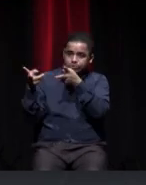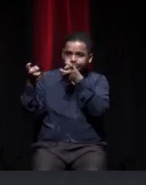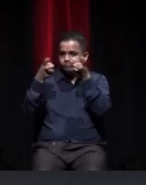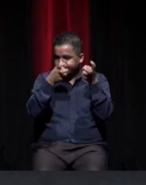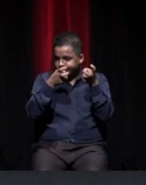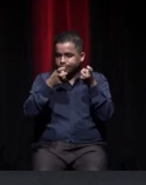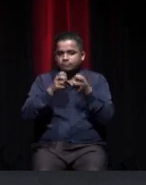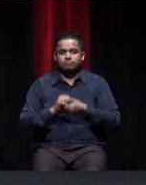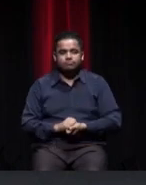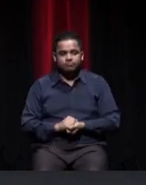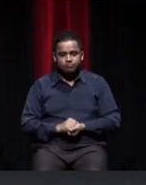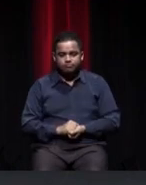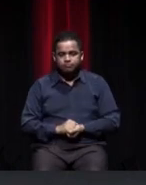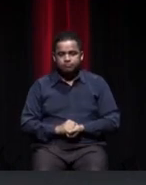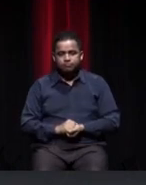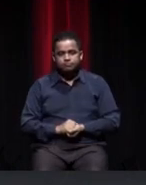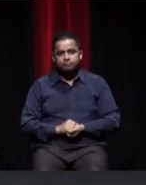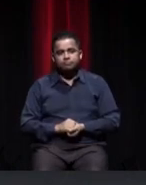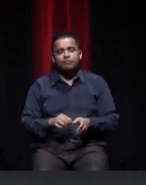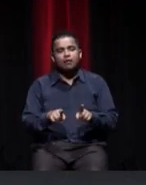Also, naming things